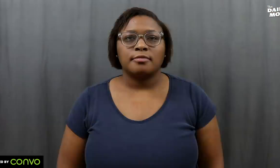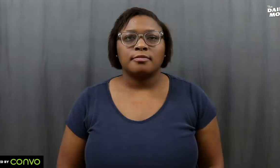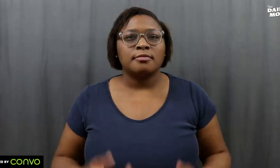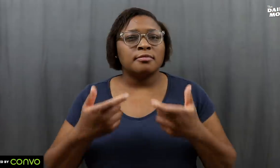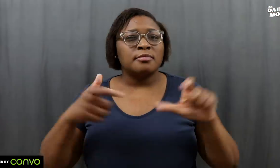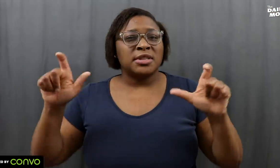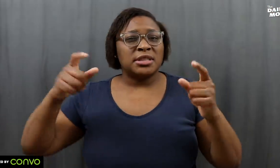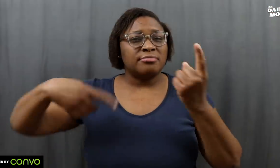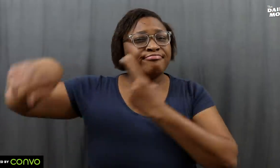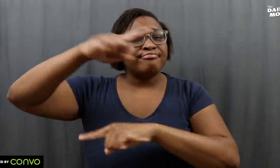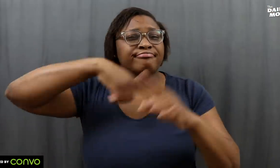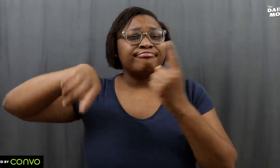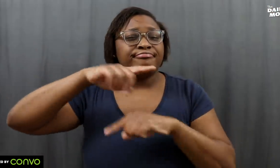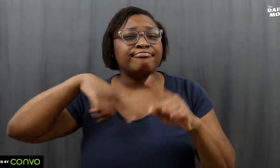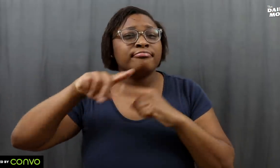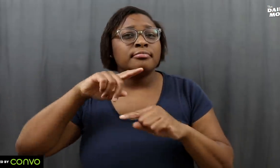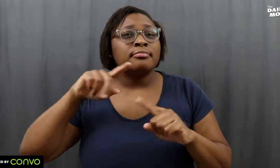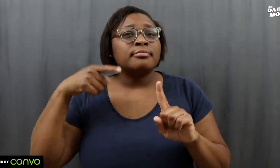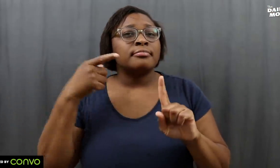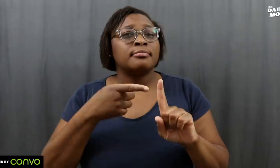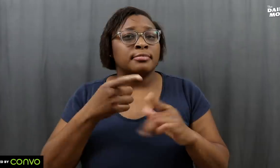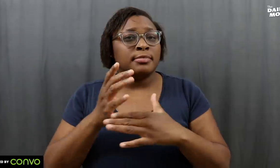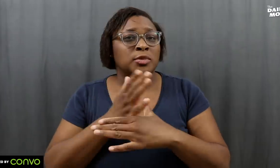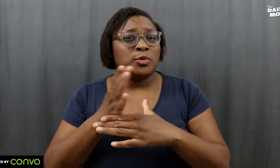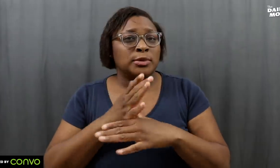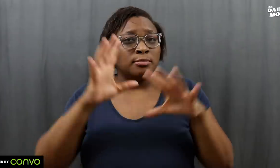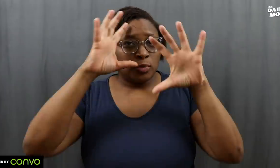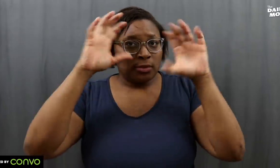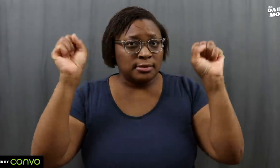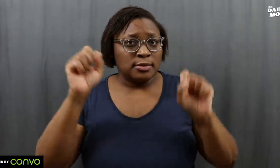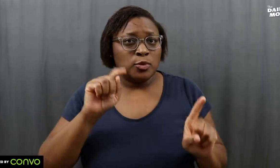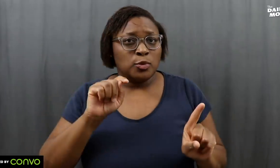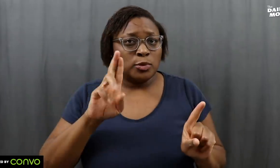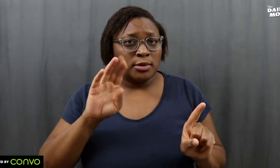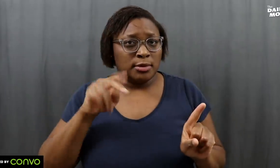There is a big controversy between President Trump